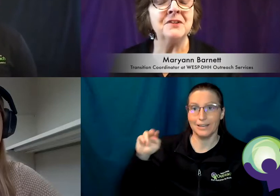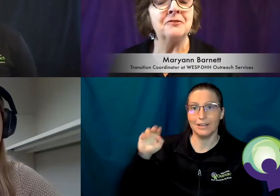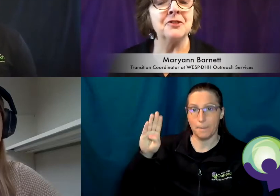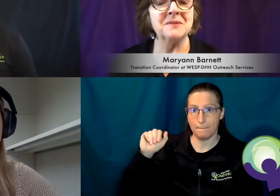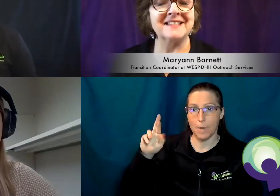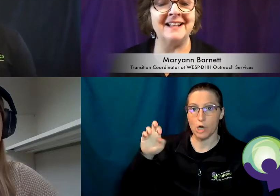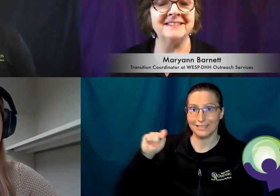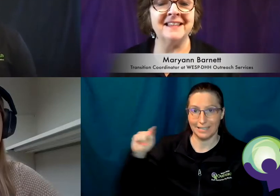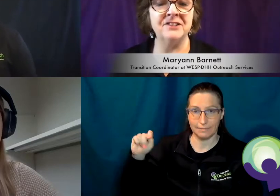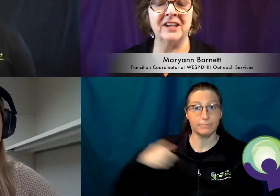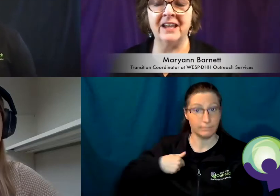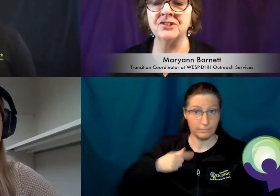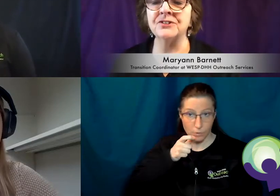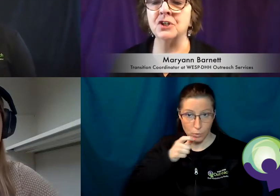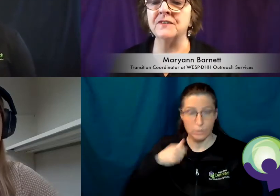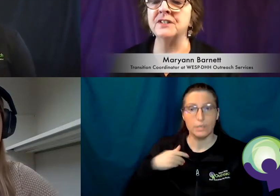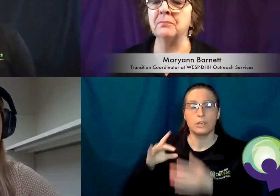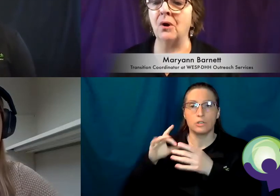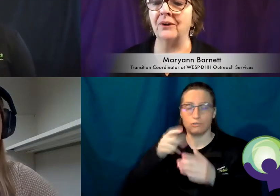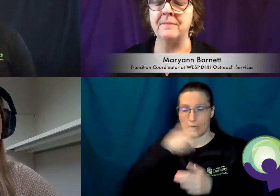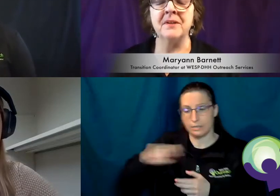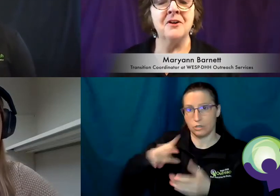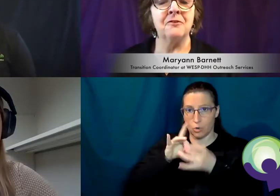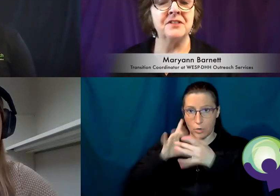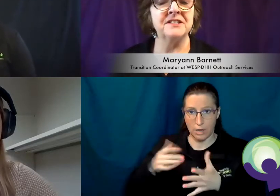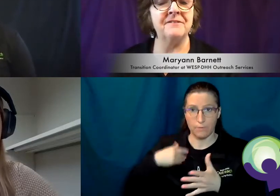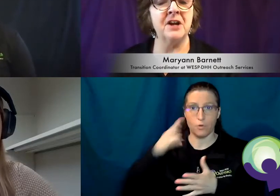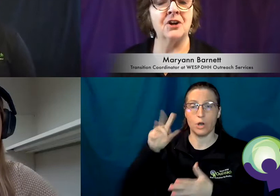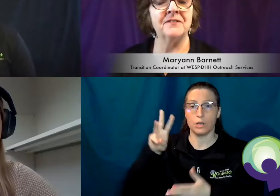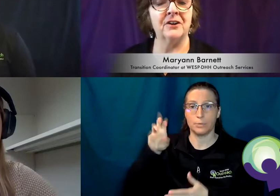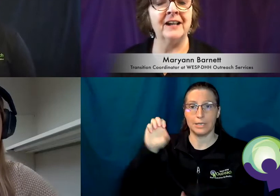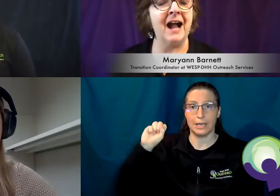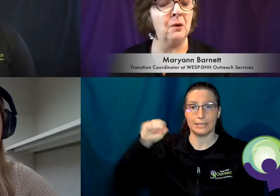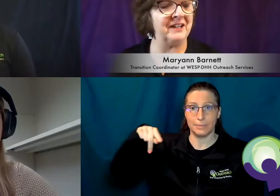for the Wisconsin Educational Services program for the Deaf and Hard of Hearing Outreach.